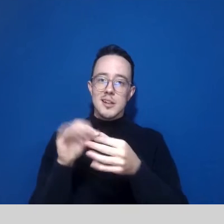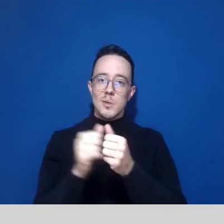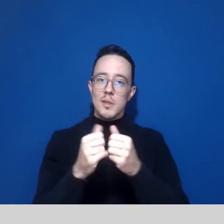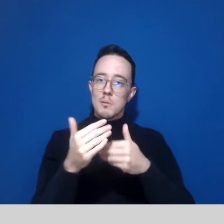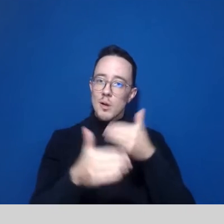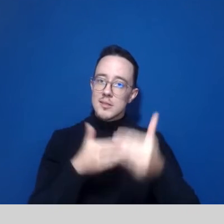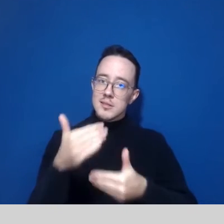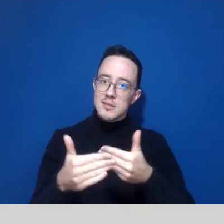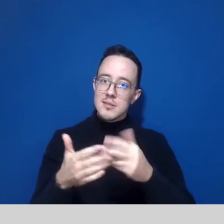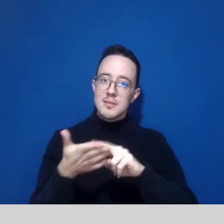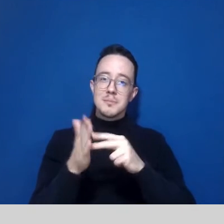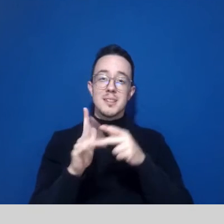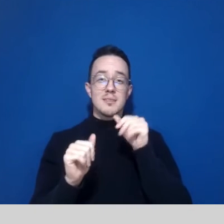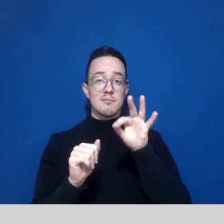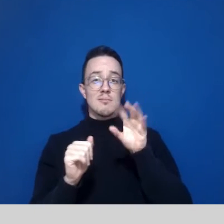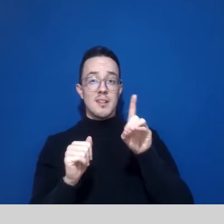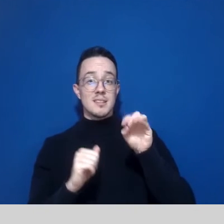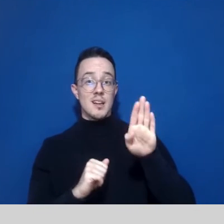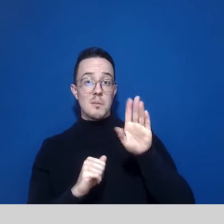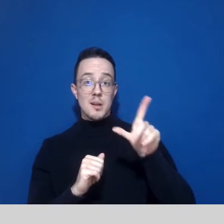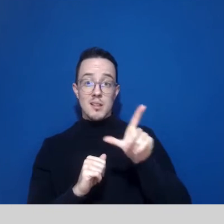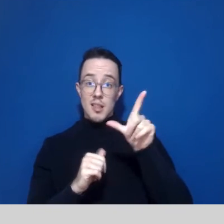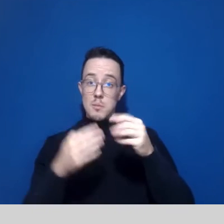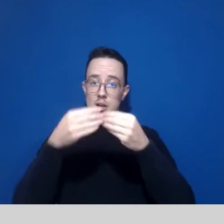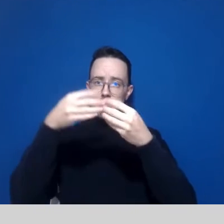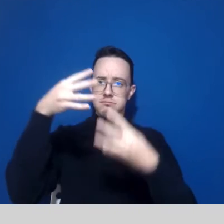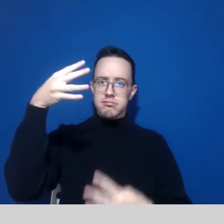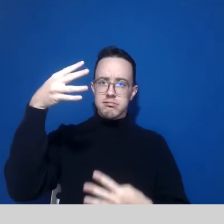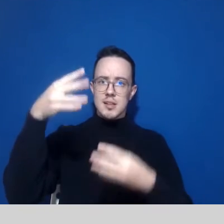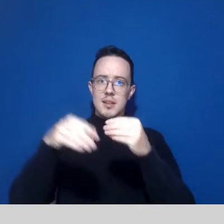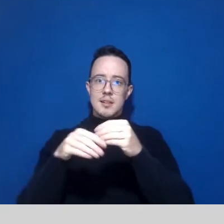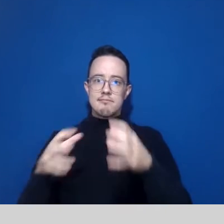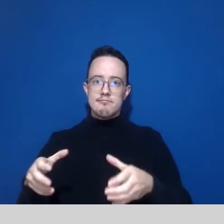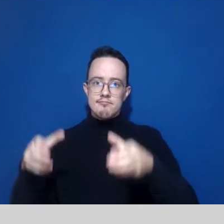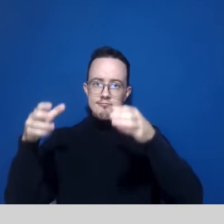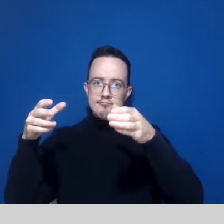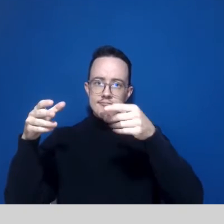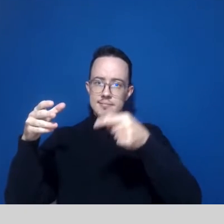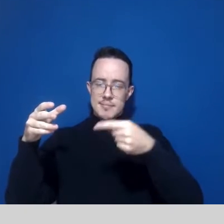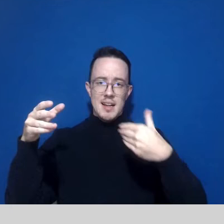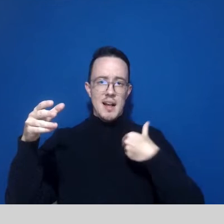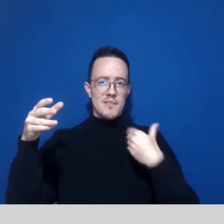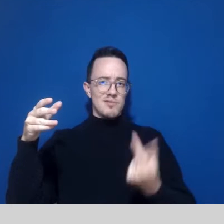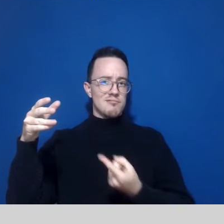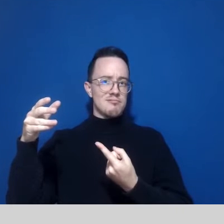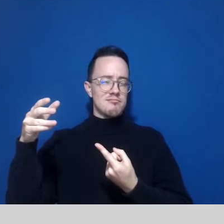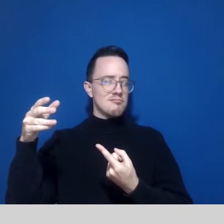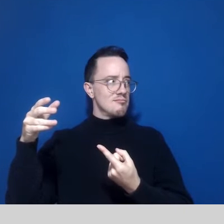The problem is that locale is connected to the process. It means that if you have a library in some web server,